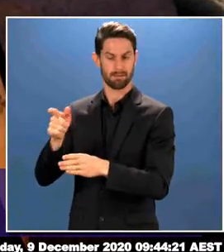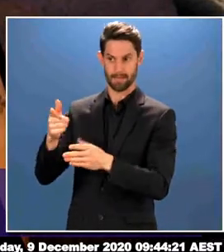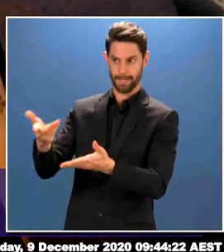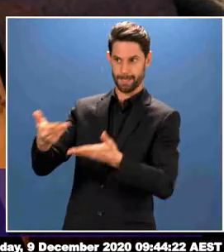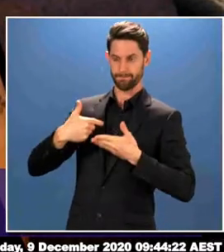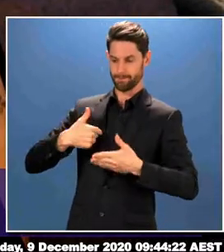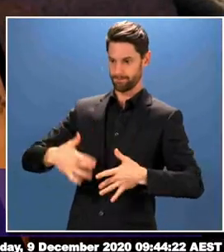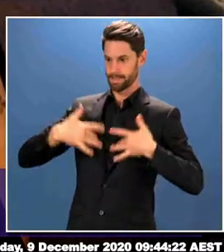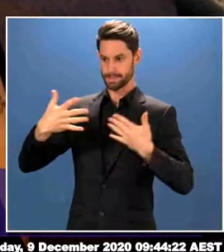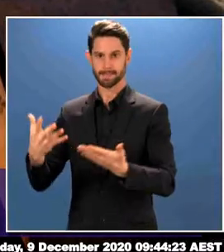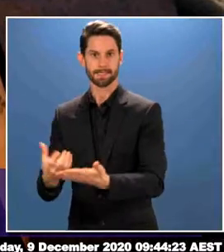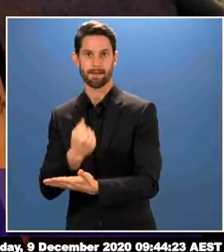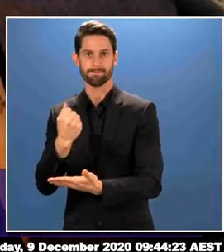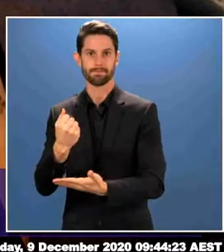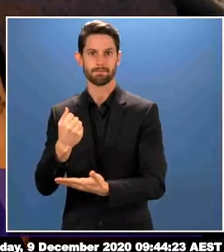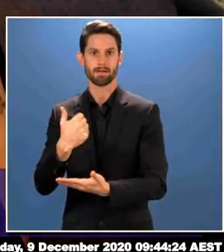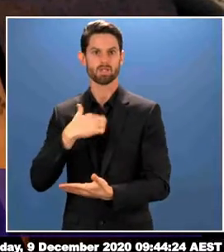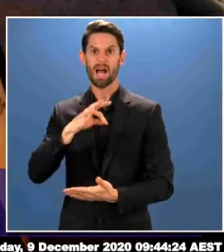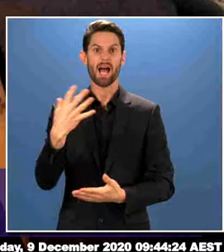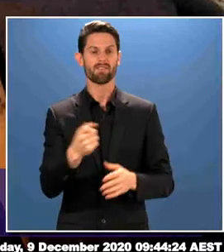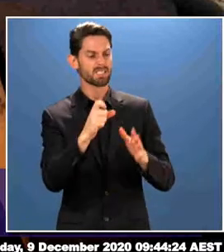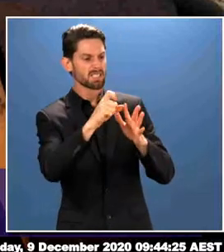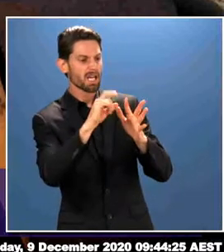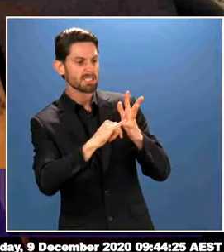You don't have to rely on an unreliable government system.